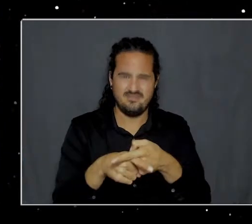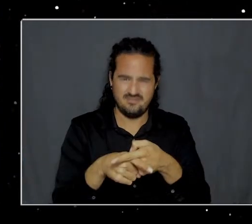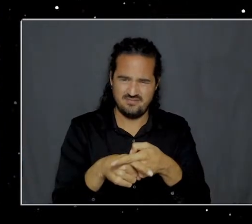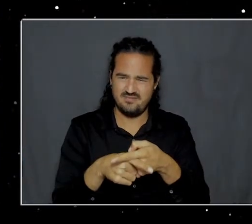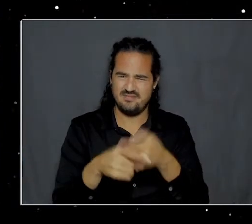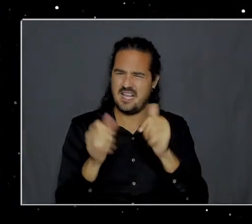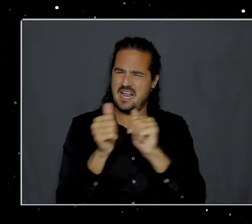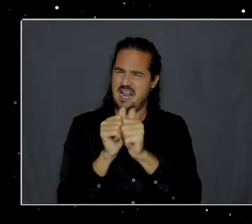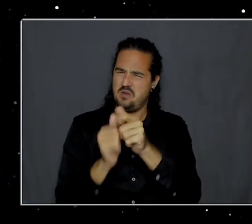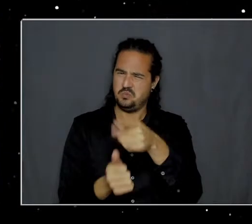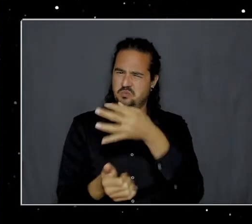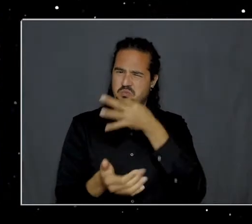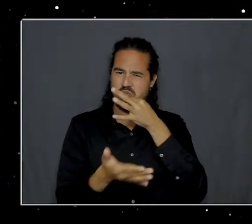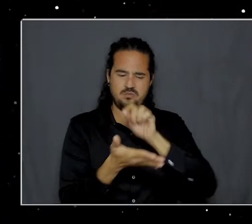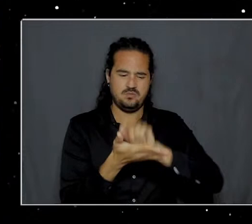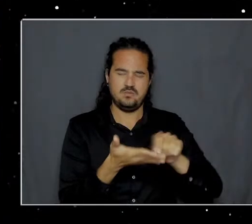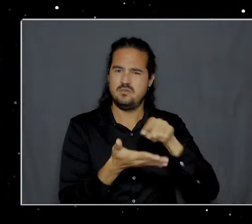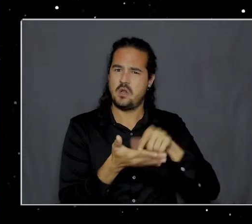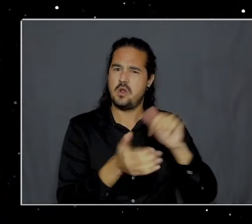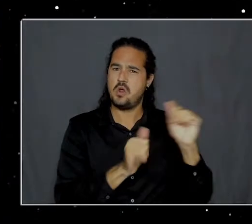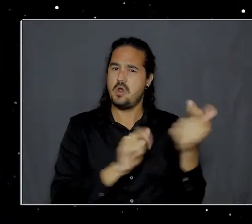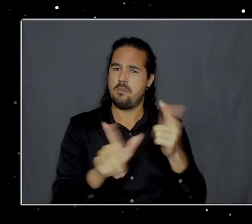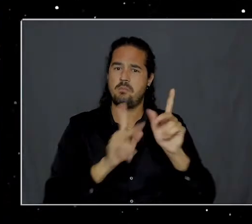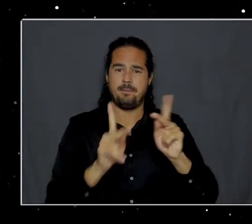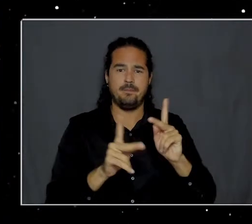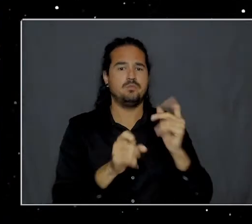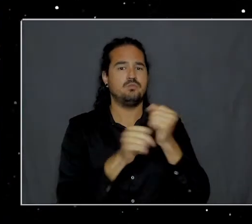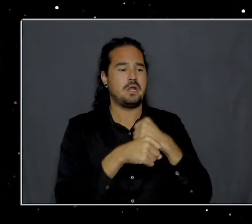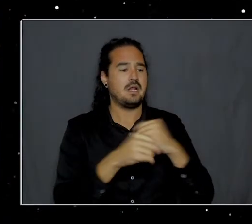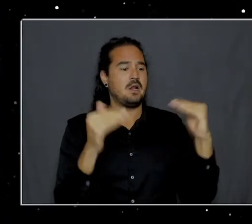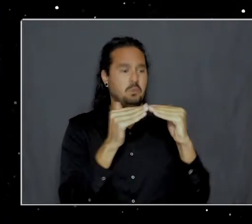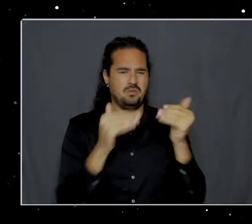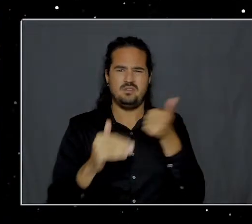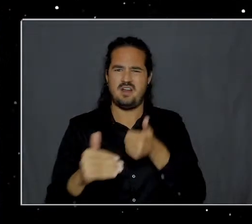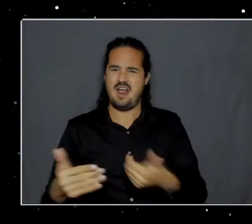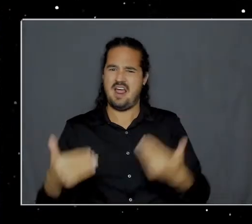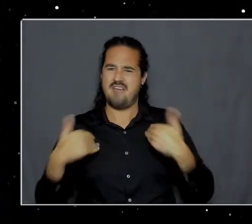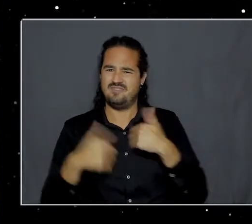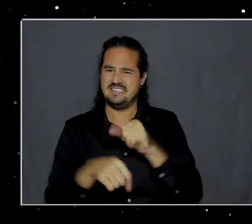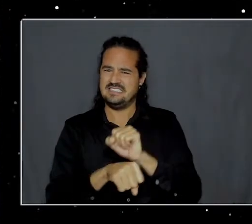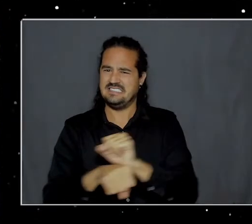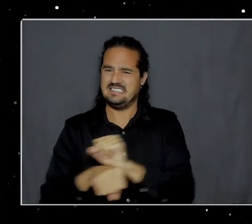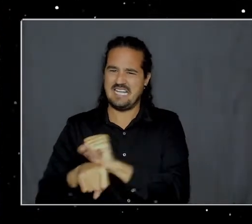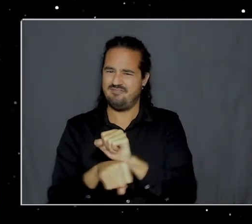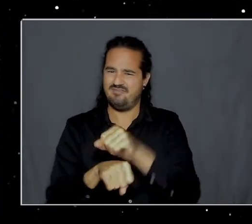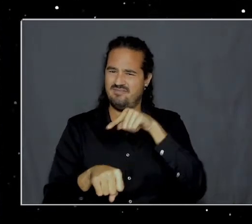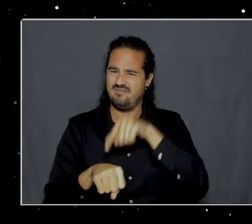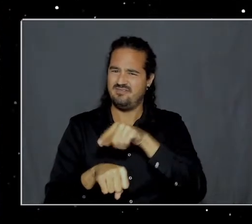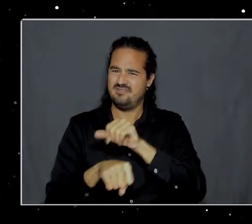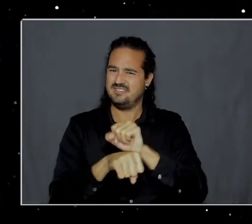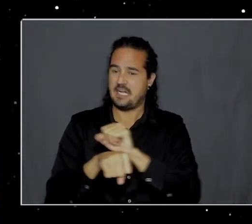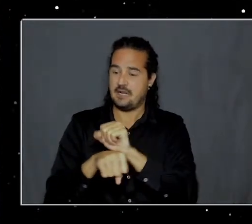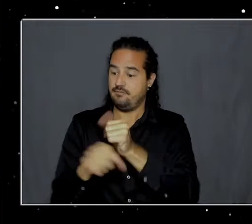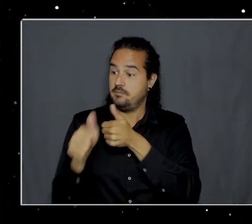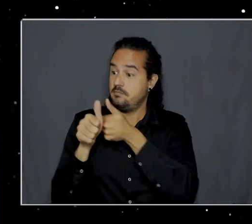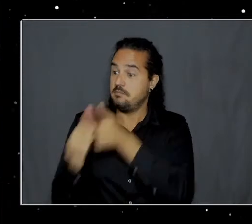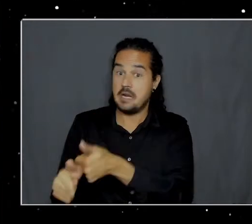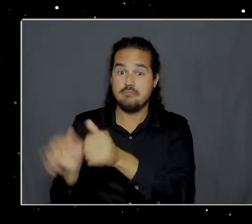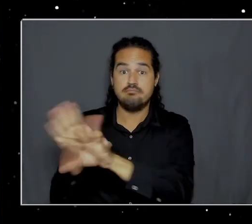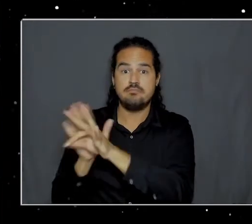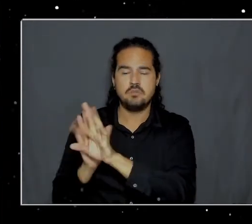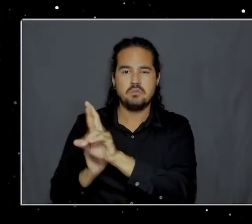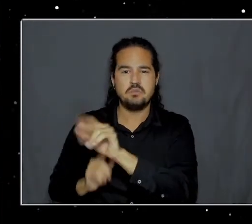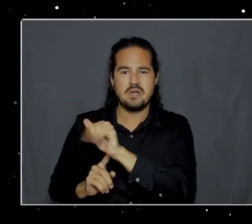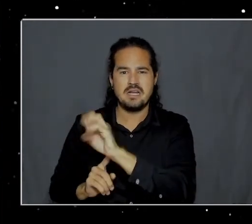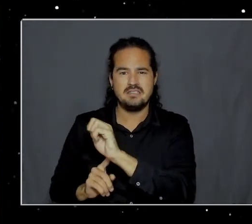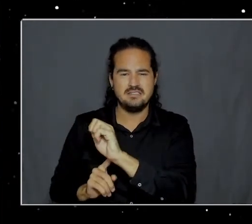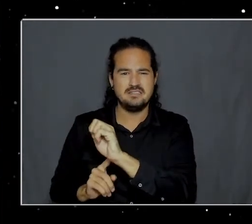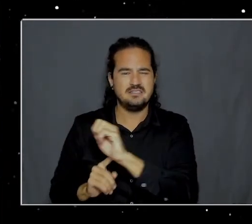HOW DO YOU HOLD PEOPLE IN ABJECT